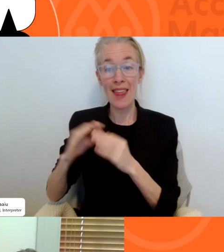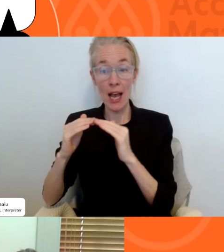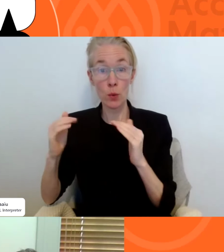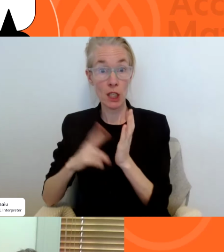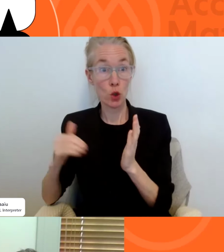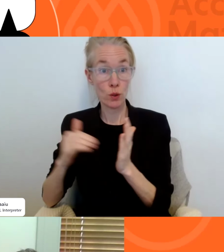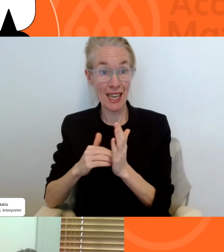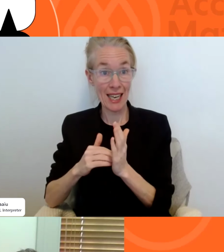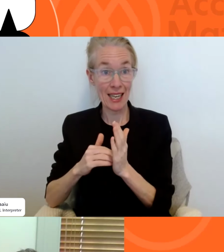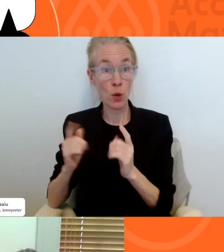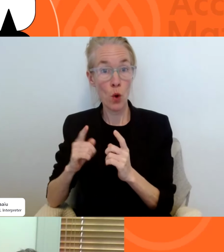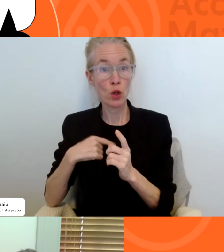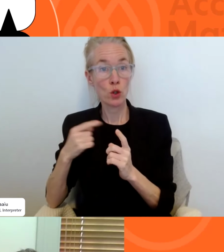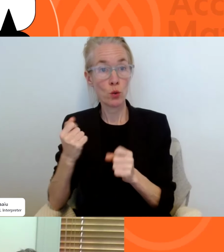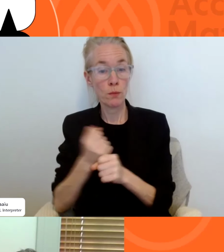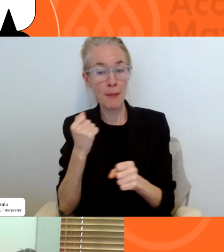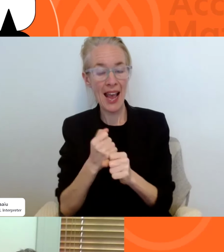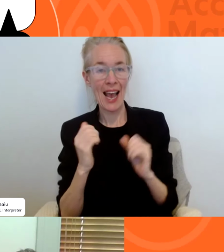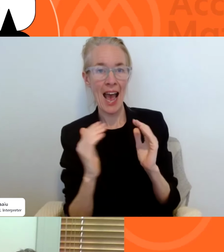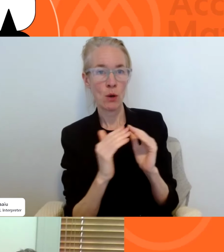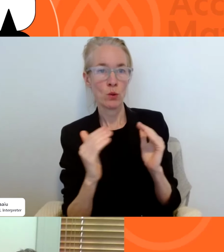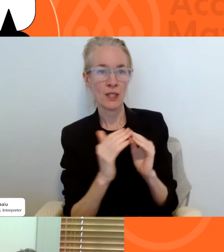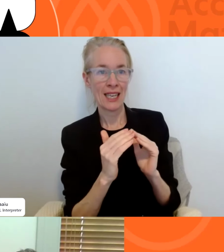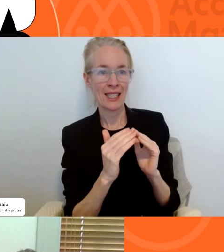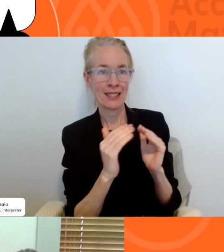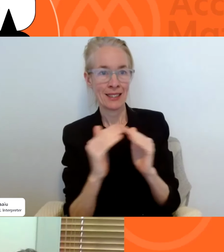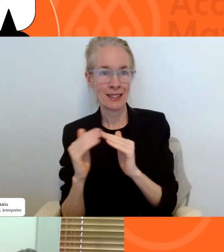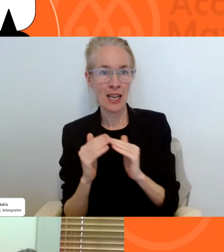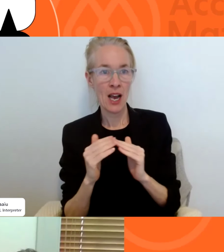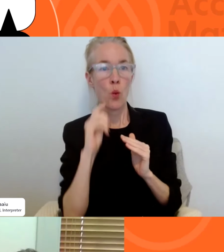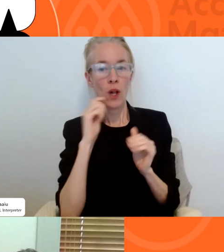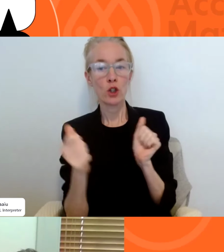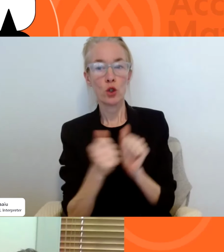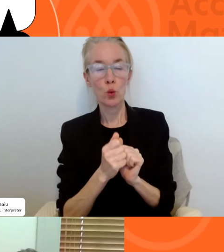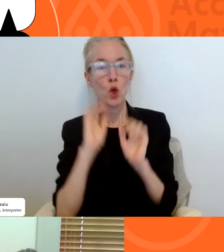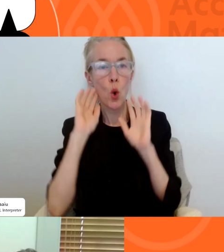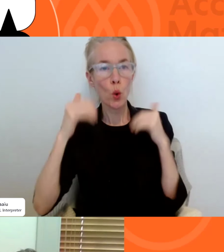housing specific to the needs of our autistic people and wider autism